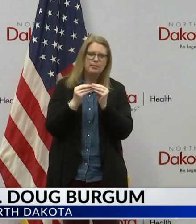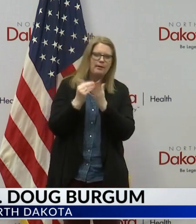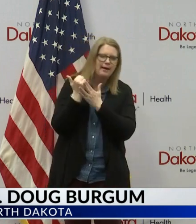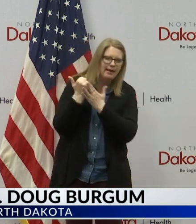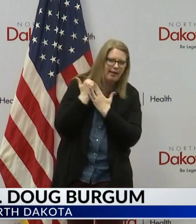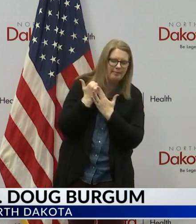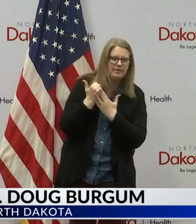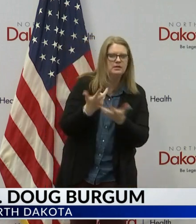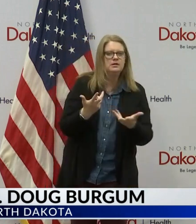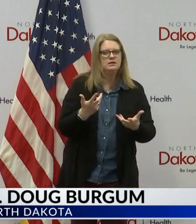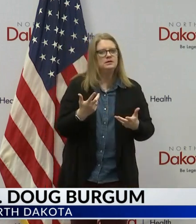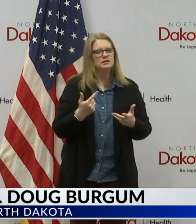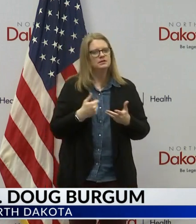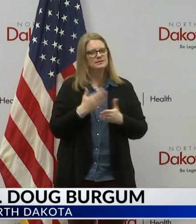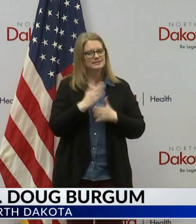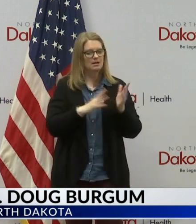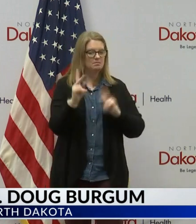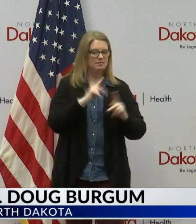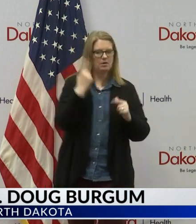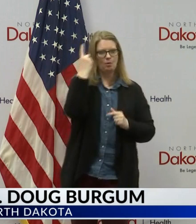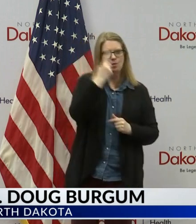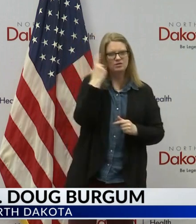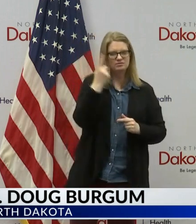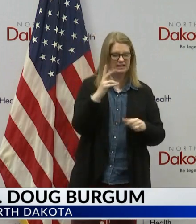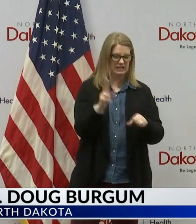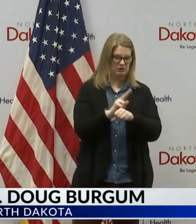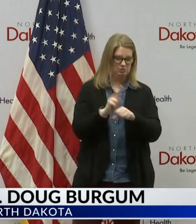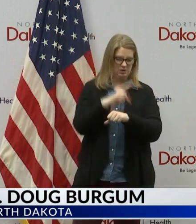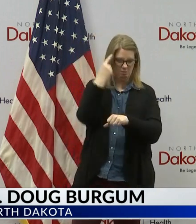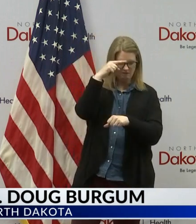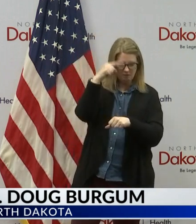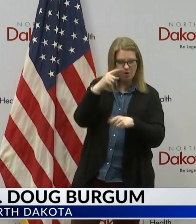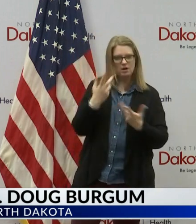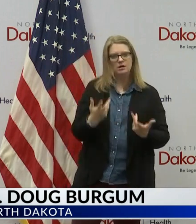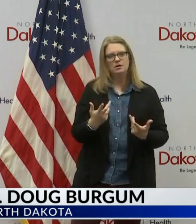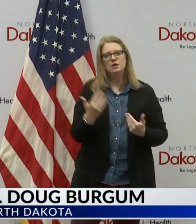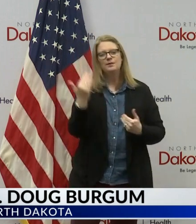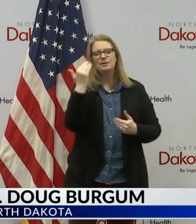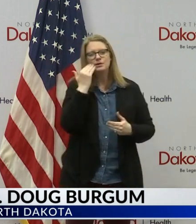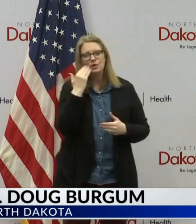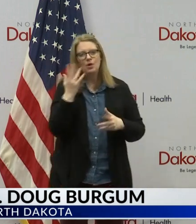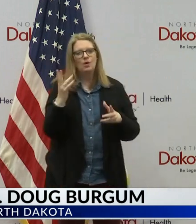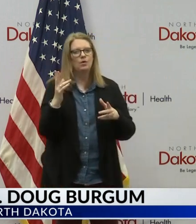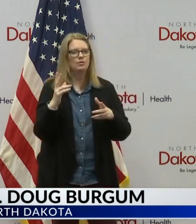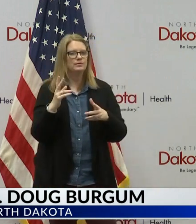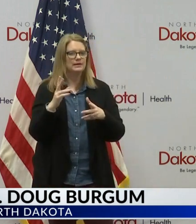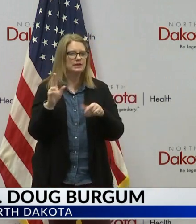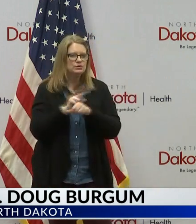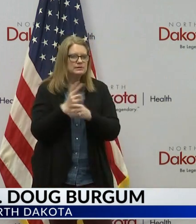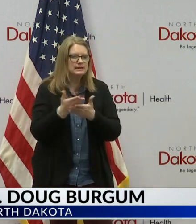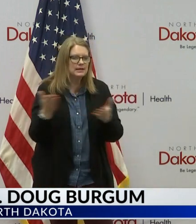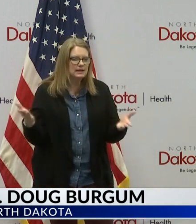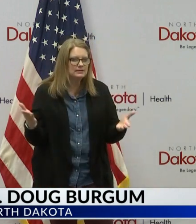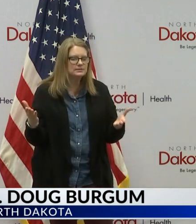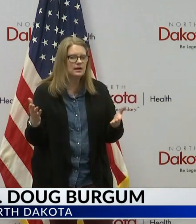THAT IS GOOD NEWS THAT THE MONEY HAS ARRIVED AND MORE GUIDANCE TOMORROW. WE KNOW FROM THE EARLY GUIDANCE